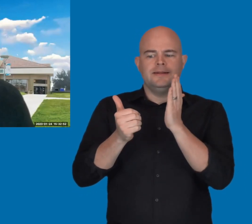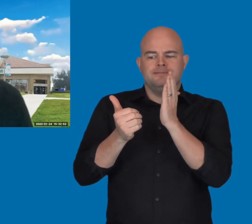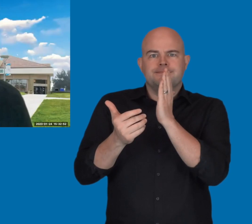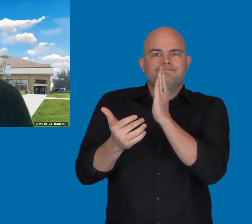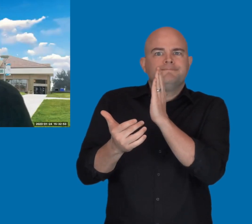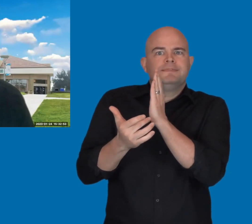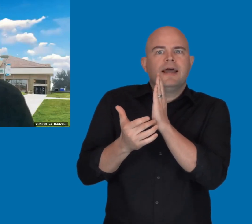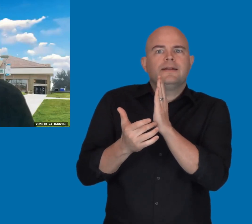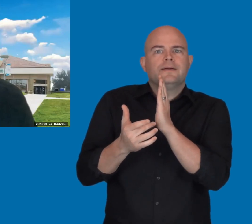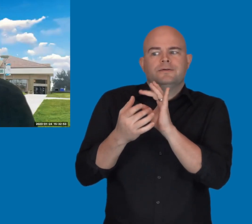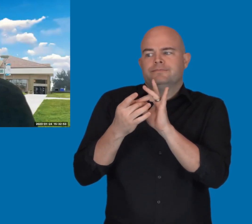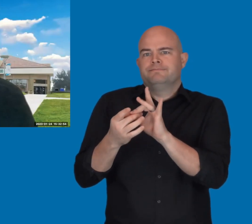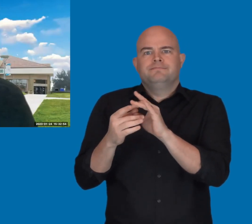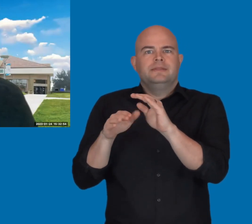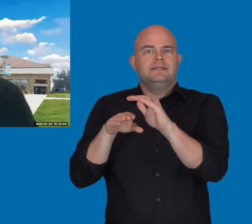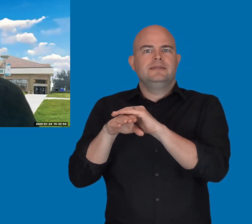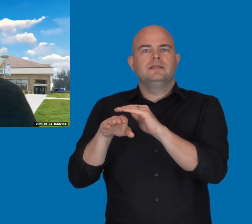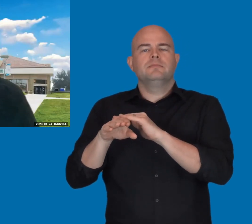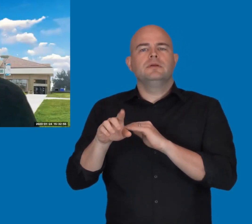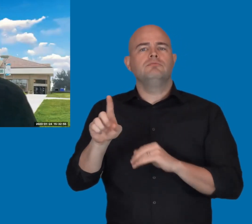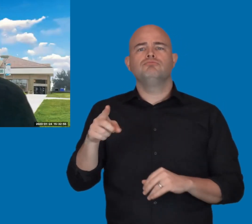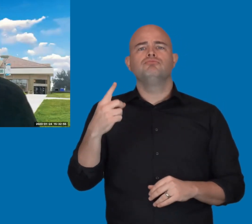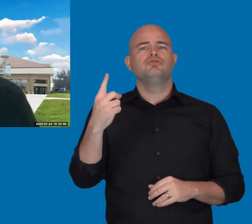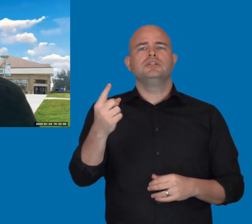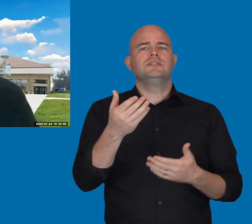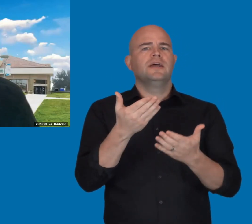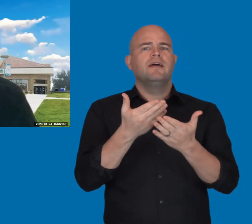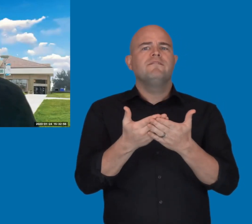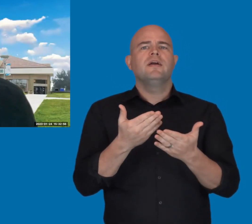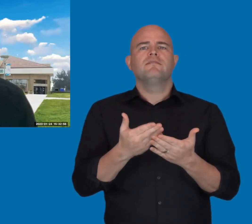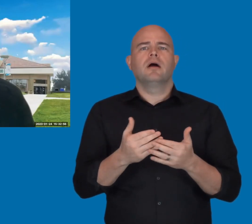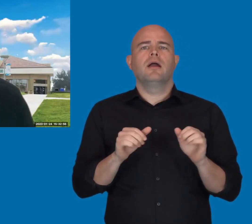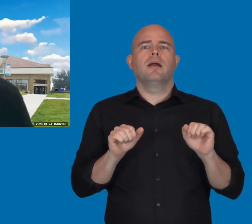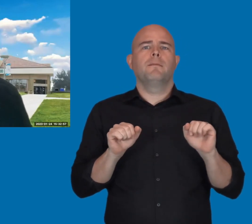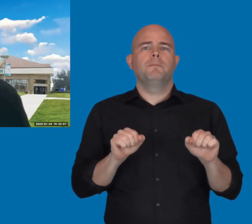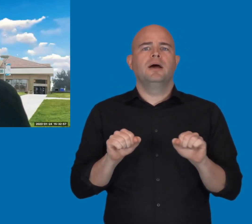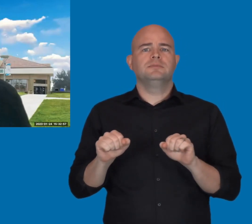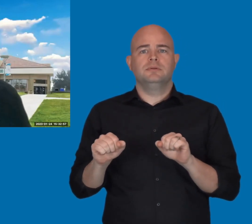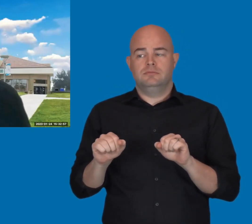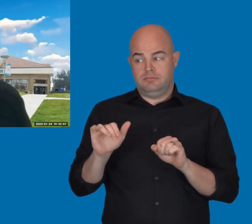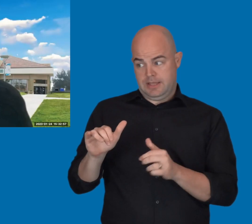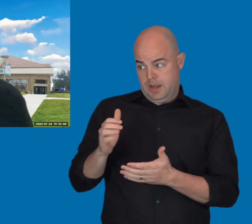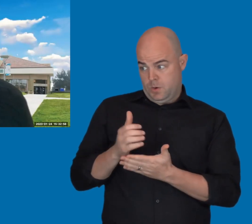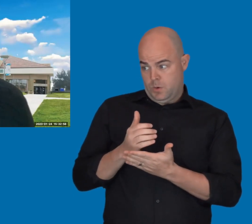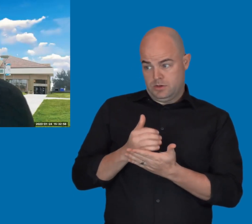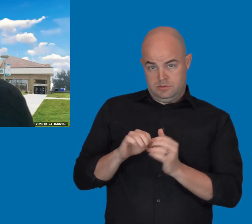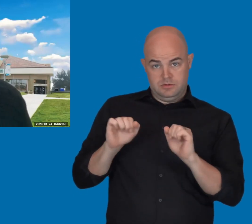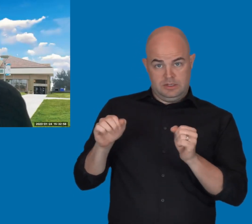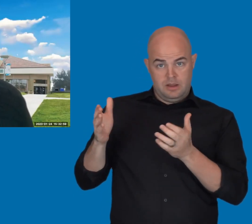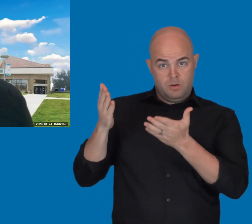in DE addendums across the system. Some, you know, are very, very detailed.